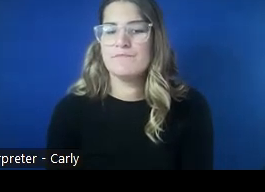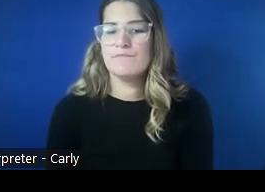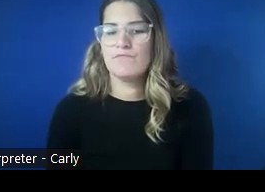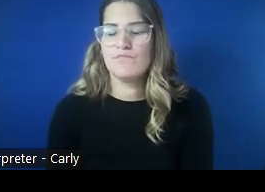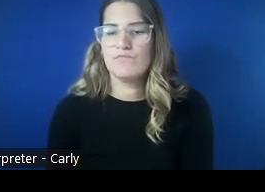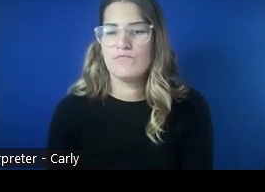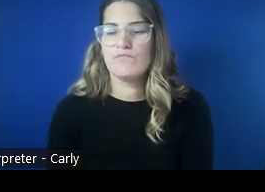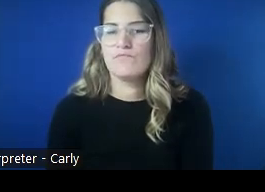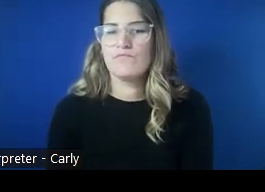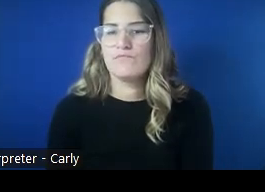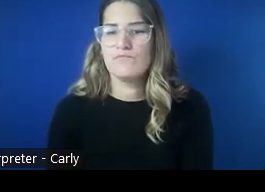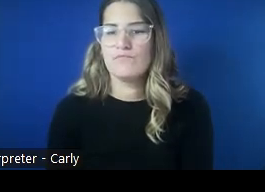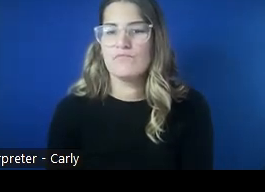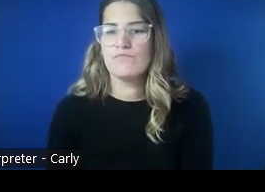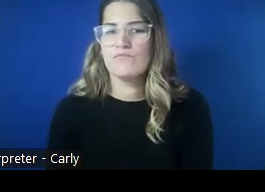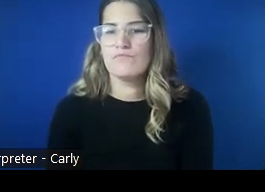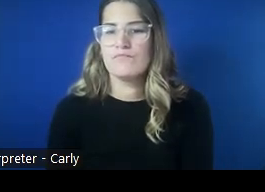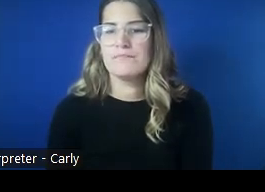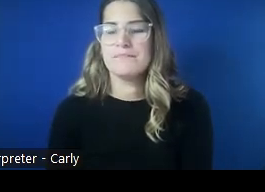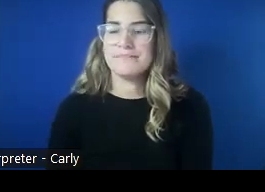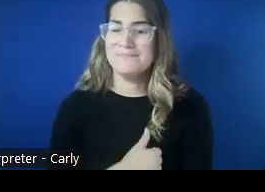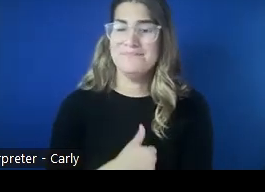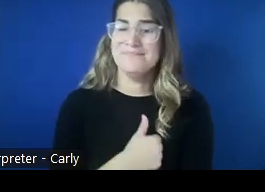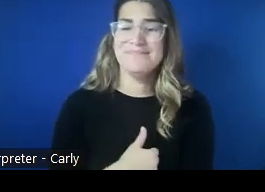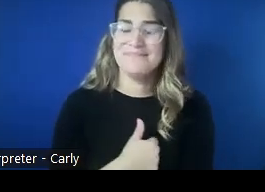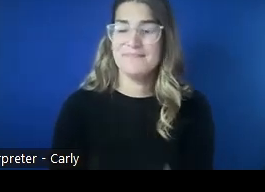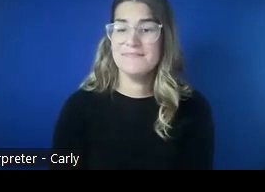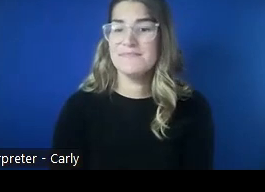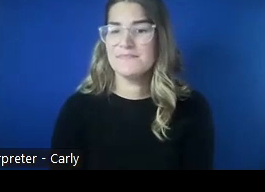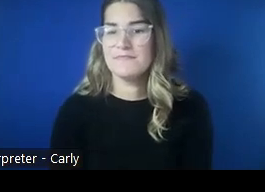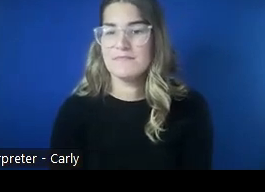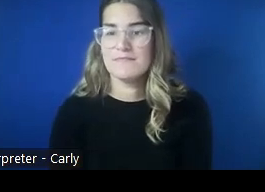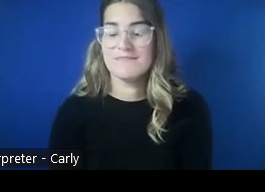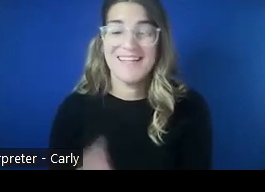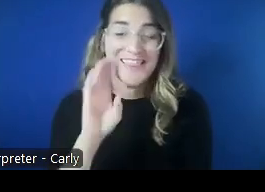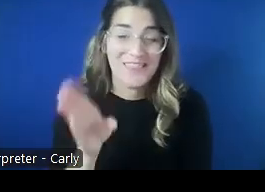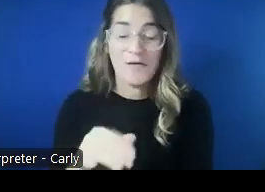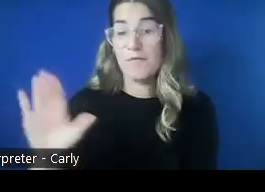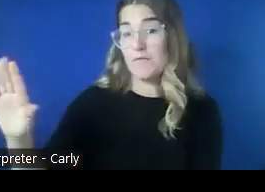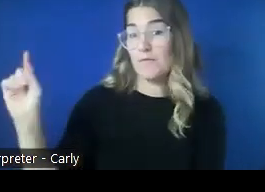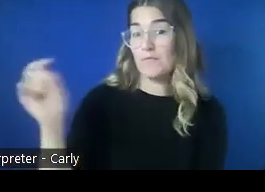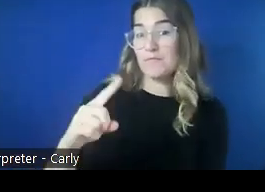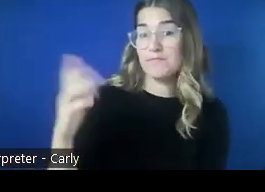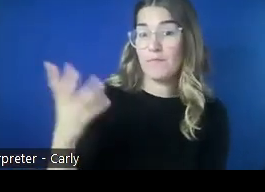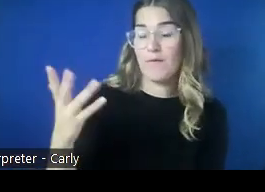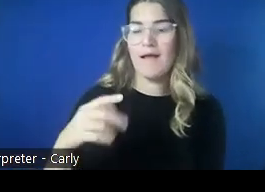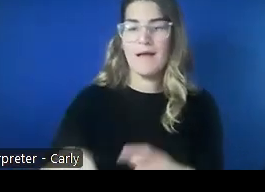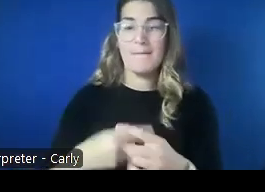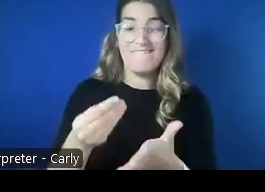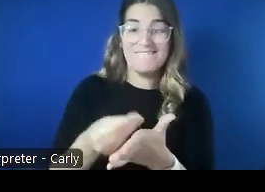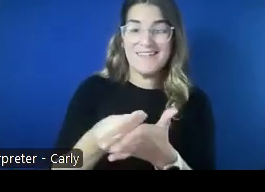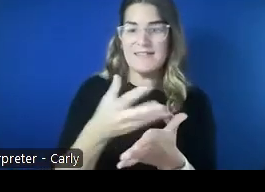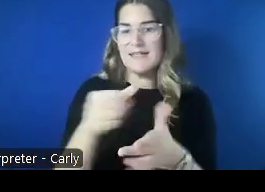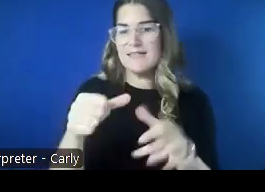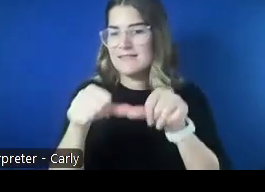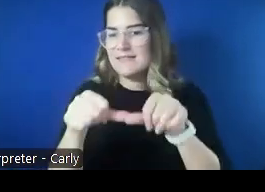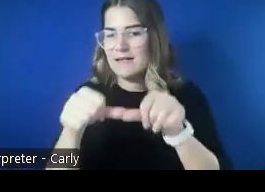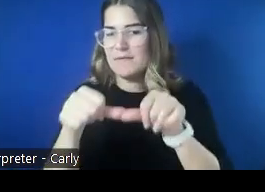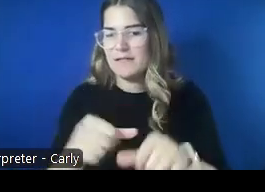thank you for that oh sorry hello the question was about funding and sustainability so it